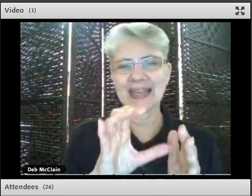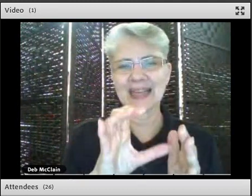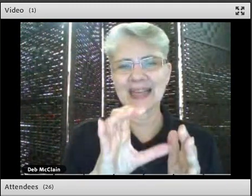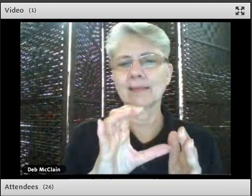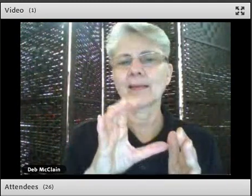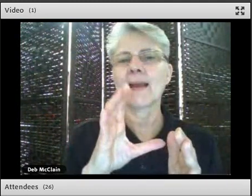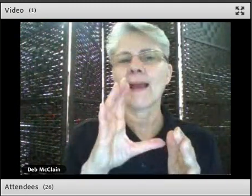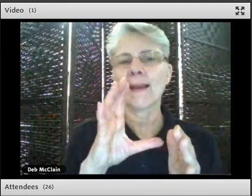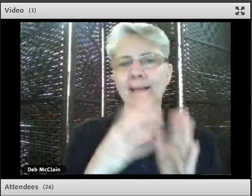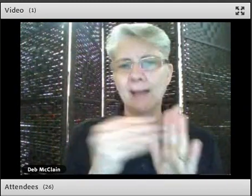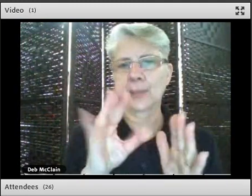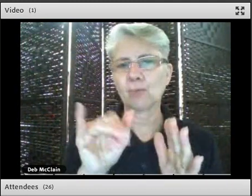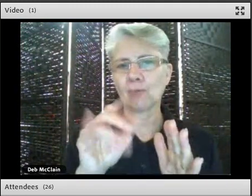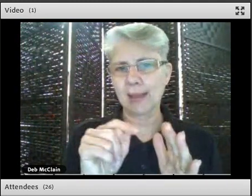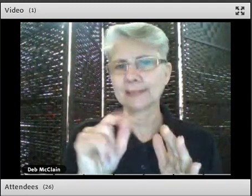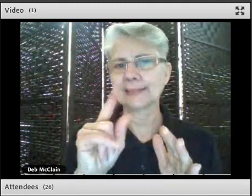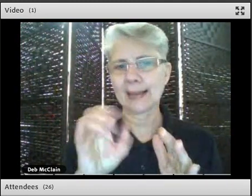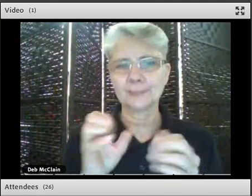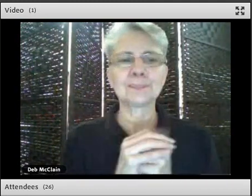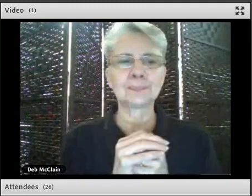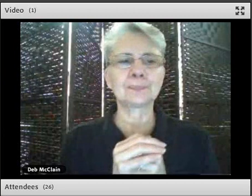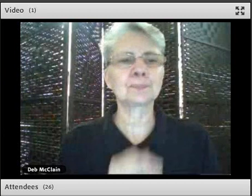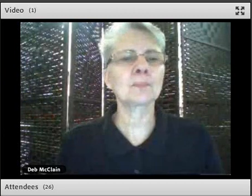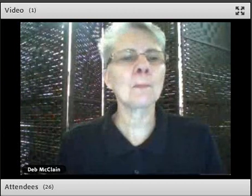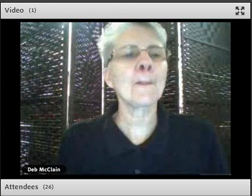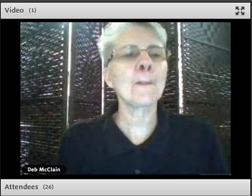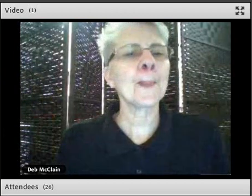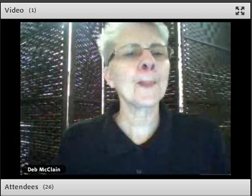Okay. And if you need to -- here's an example.